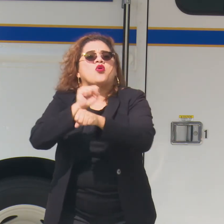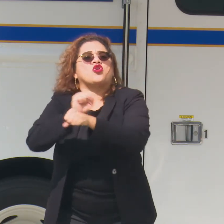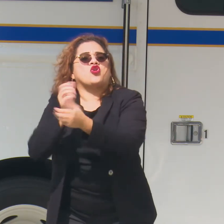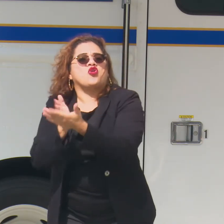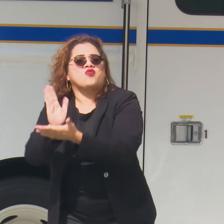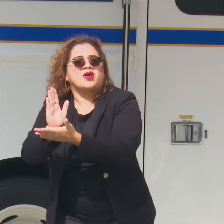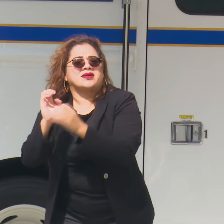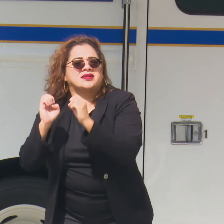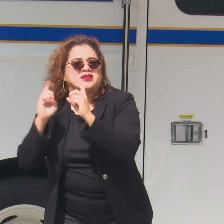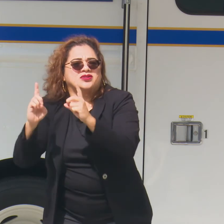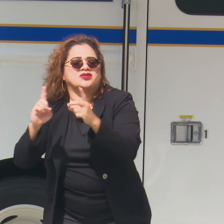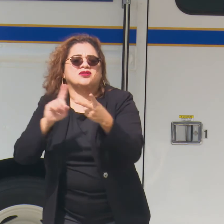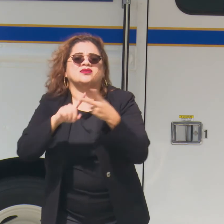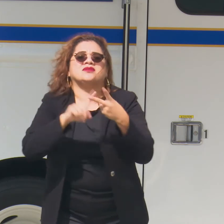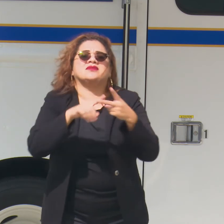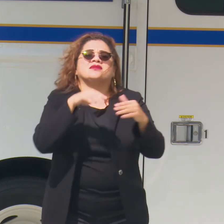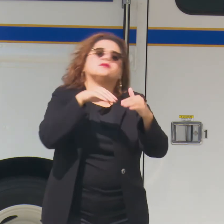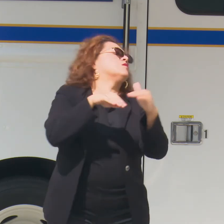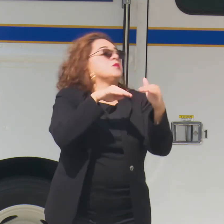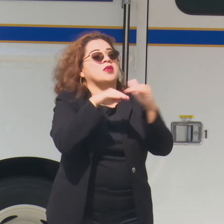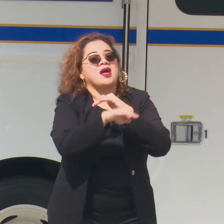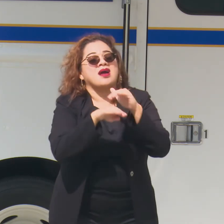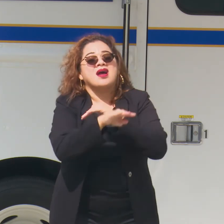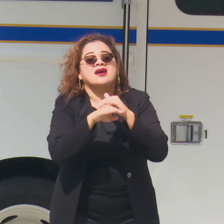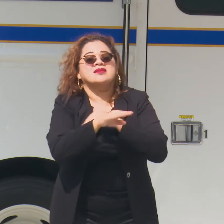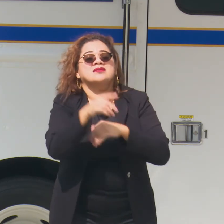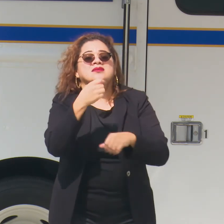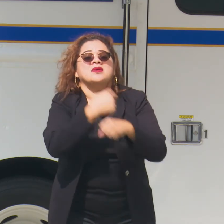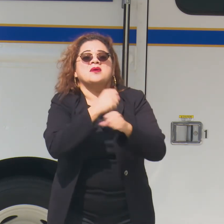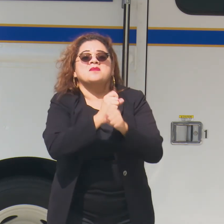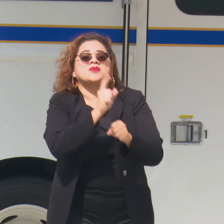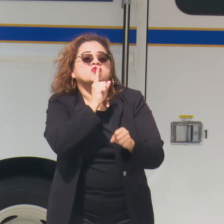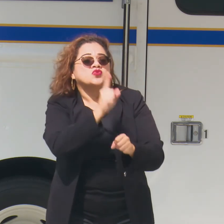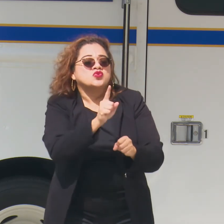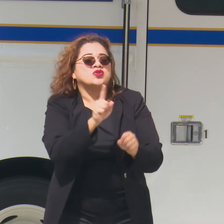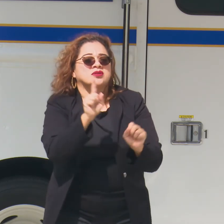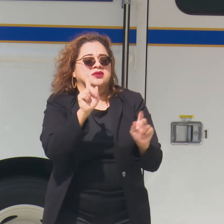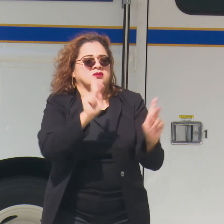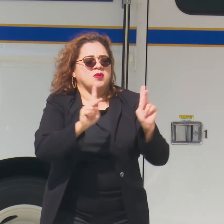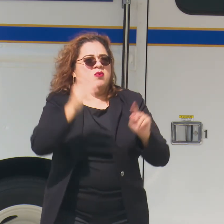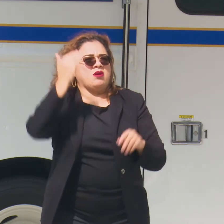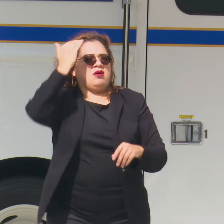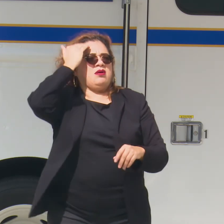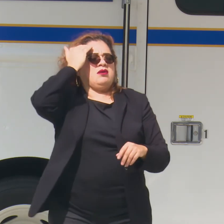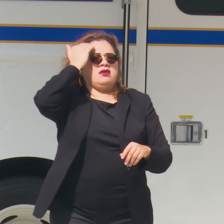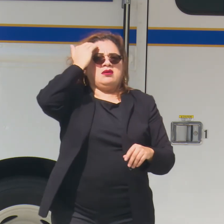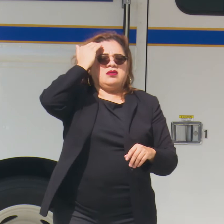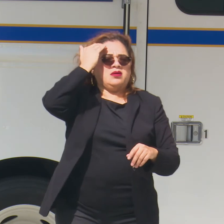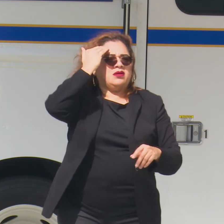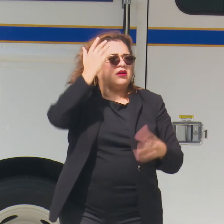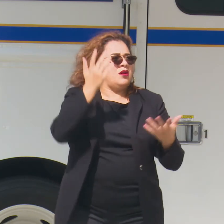They're providing access to ensuring that, that people know what their rights are in the workplace,